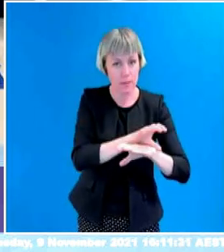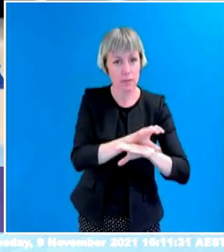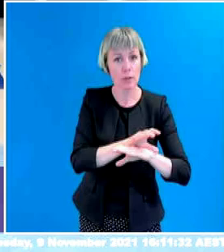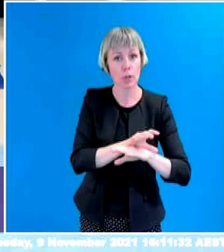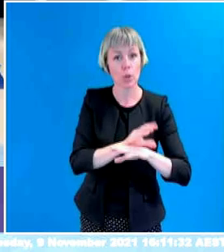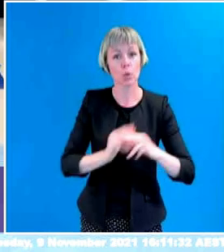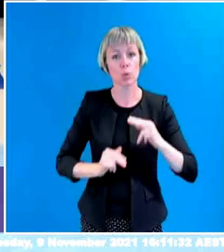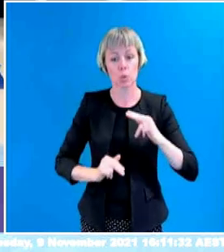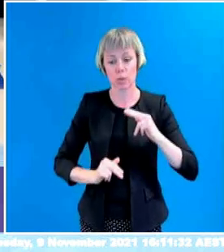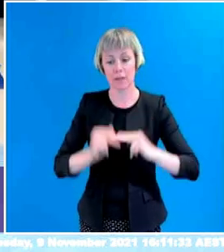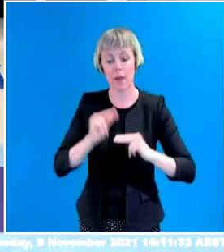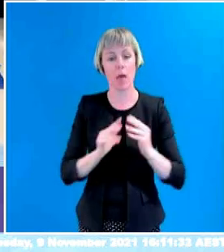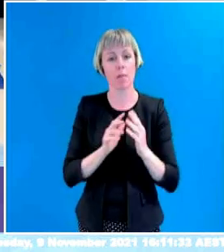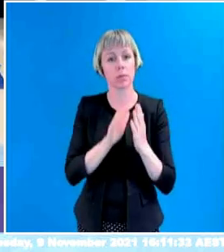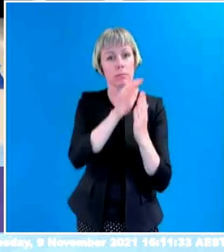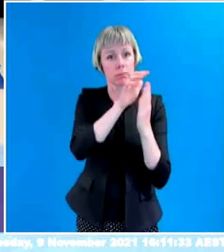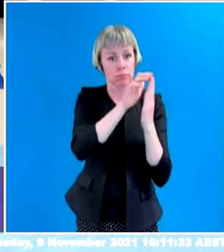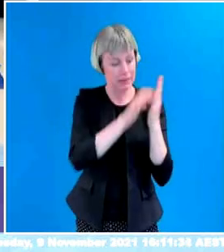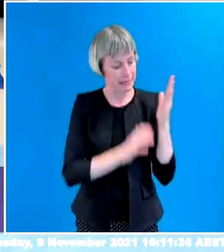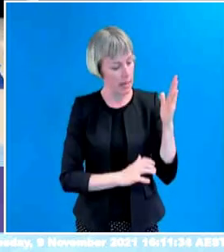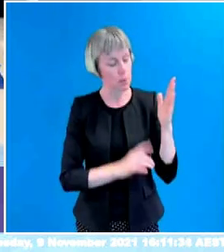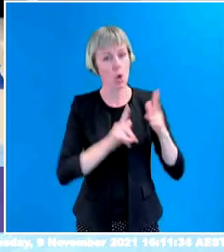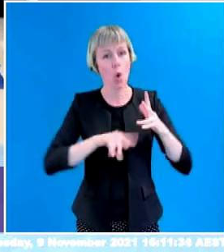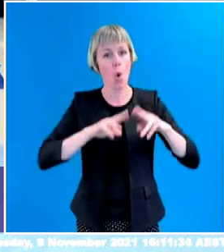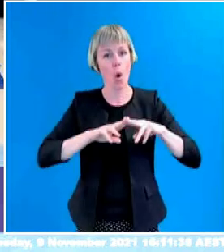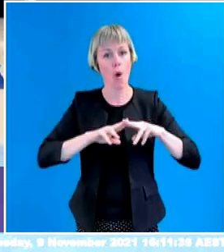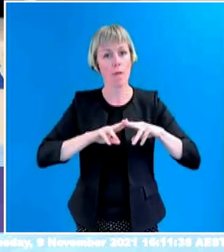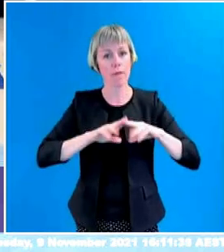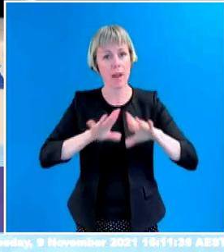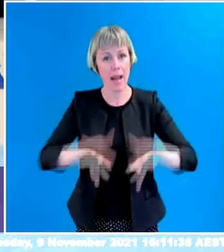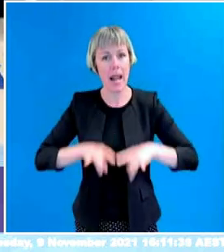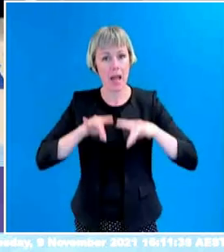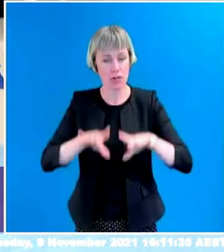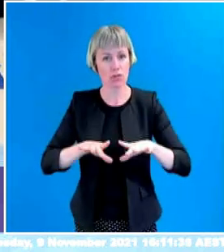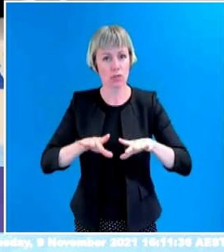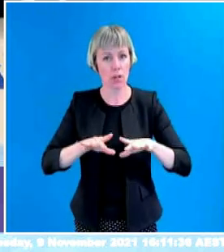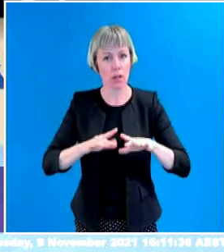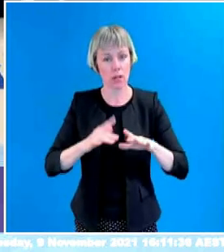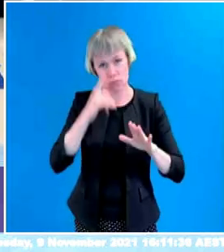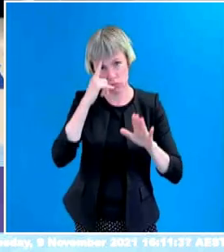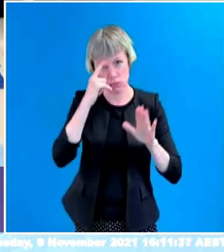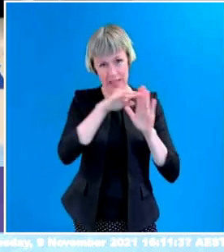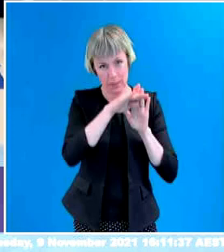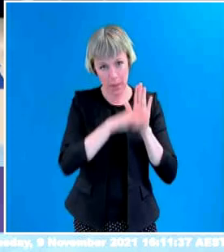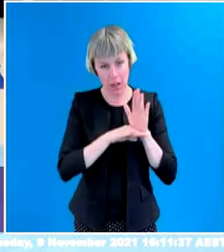principles on that, and a number of other jurisdictions have been --- a